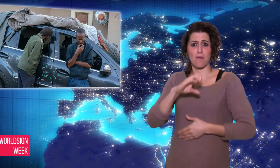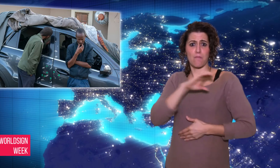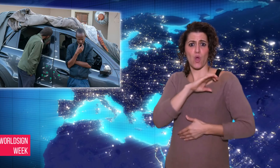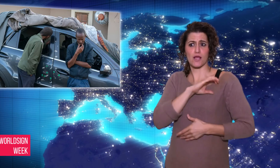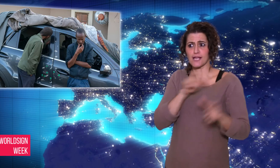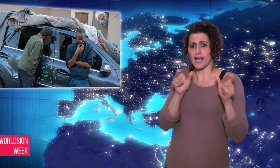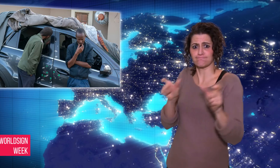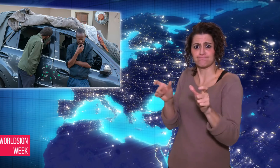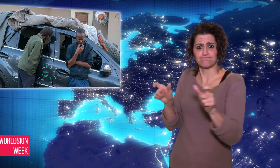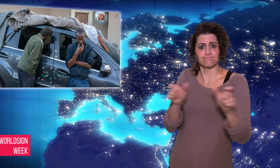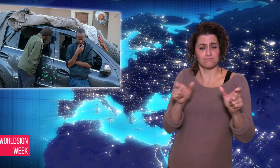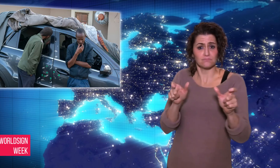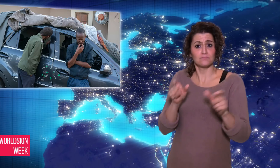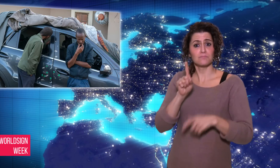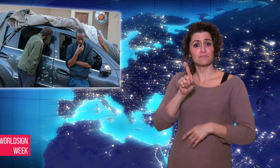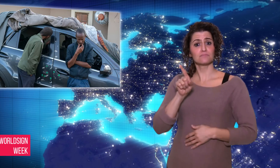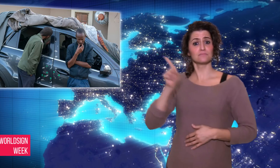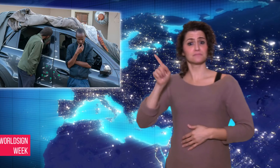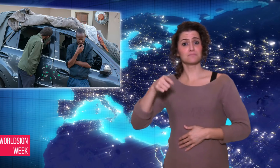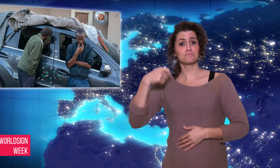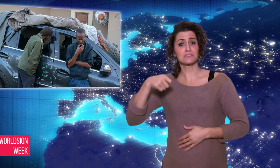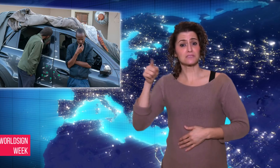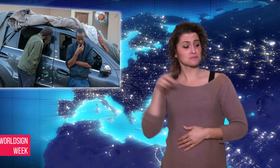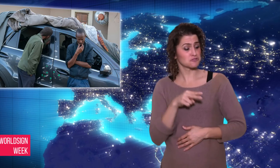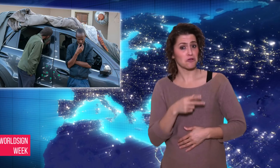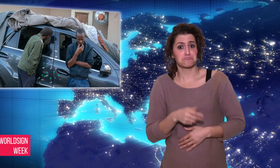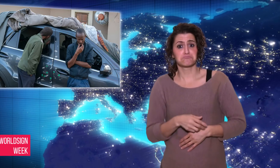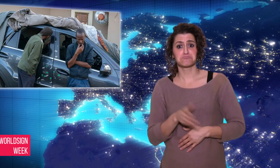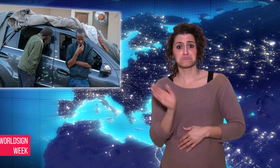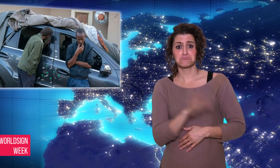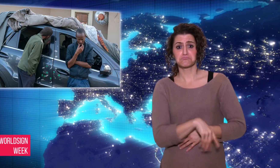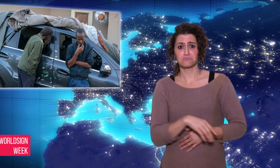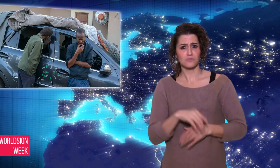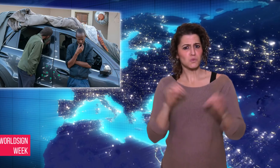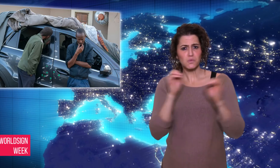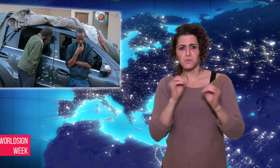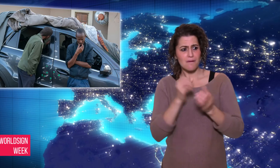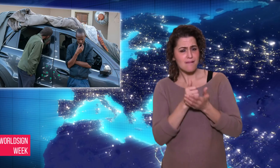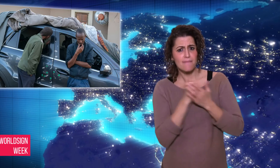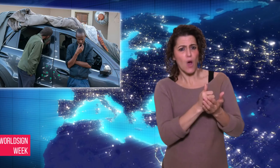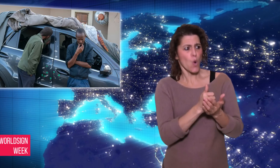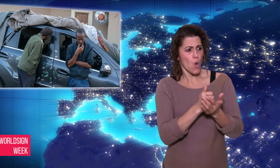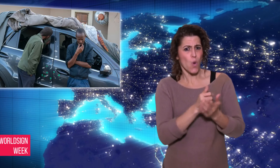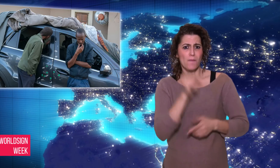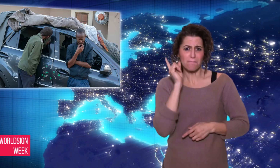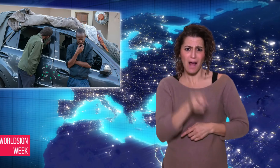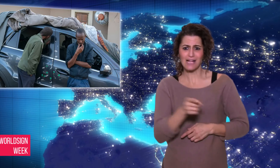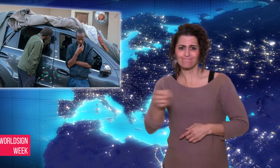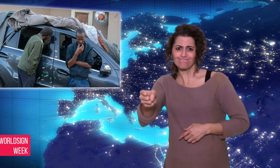of their lives. A South African